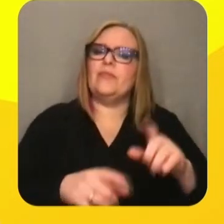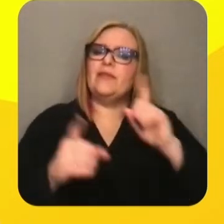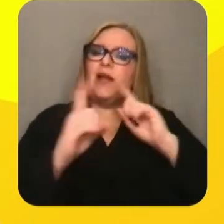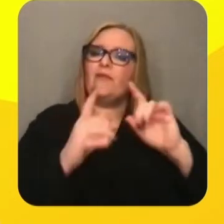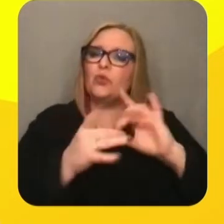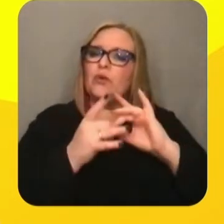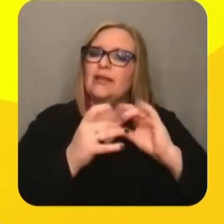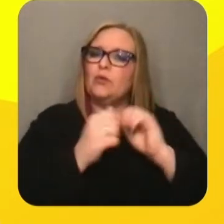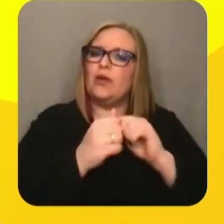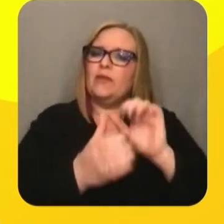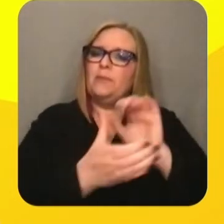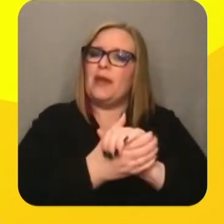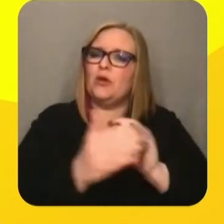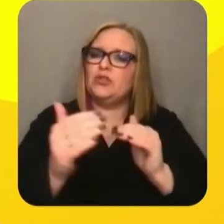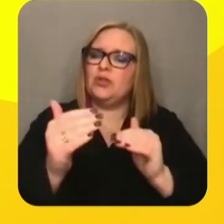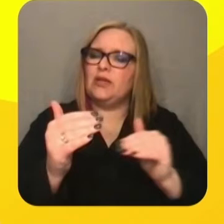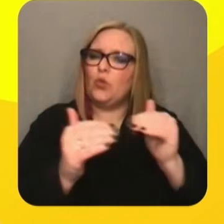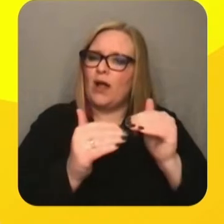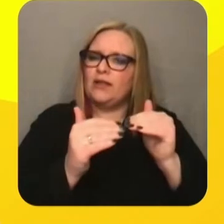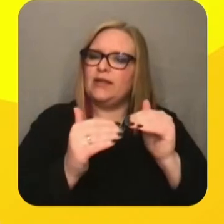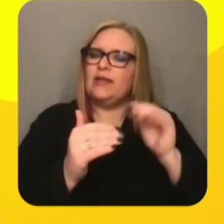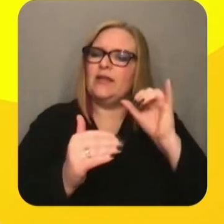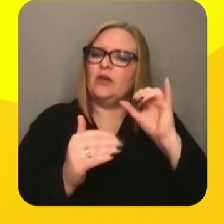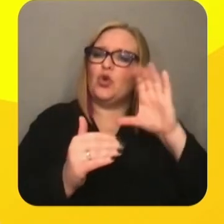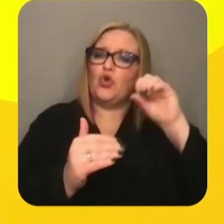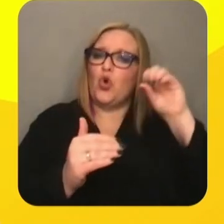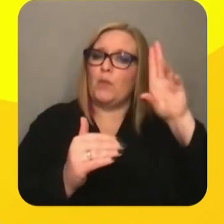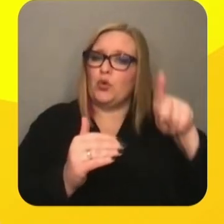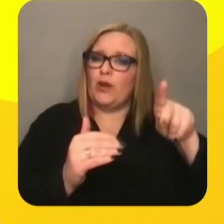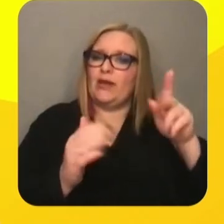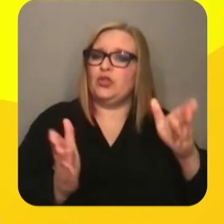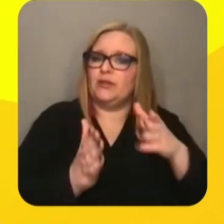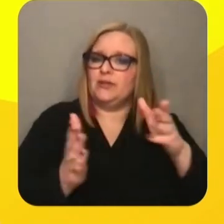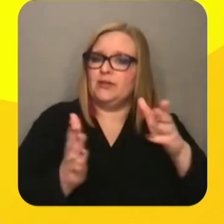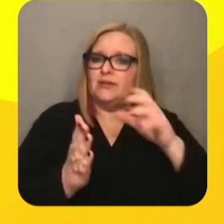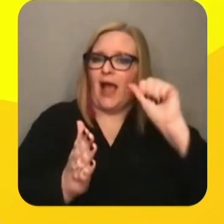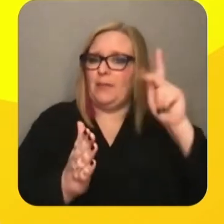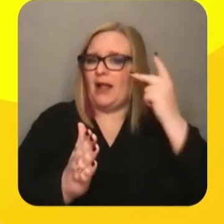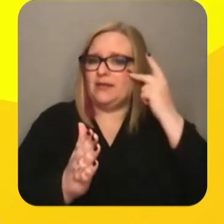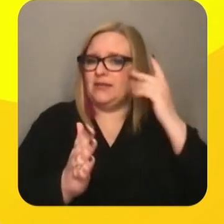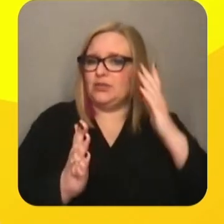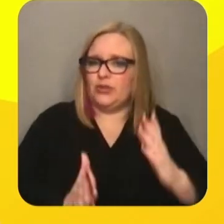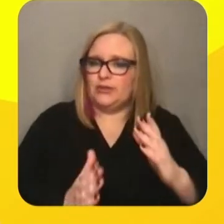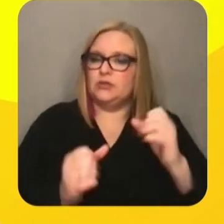that was driven by corporations, that wasn't driven by our politicians. So, those are the moments where corporations are actually